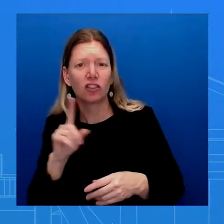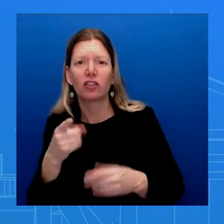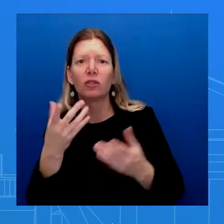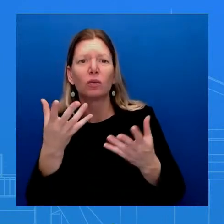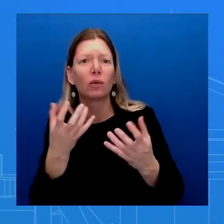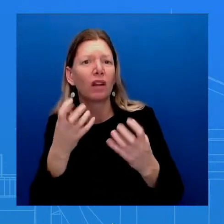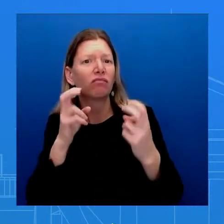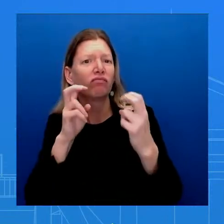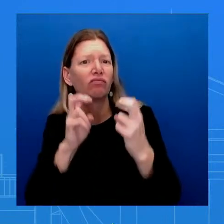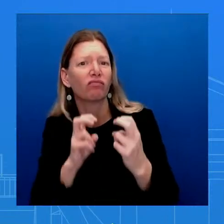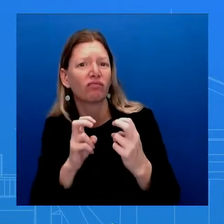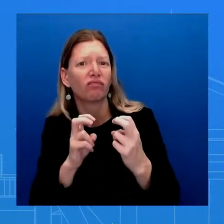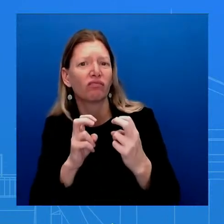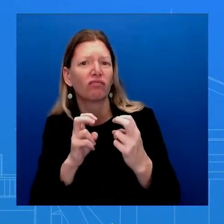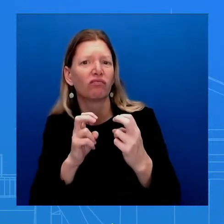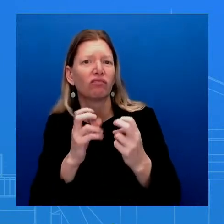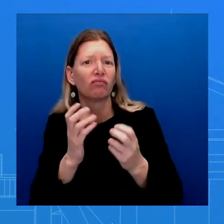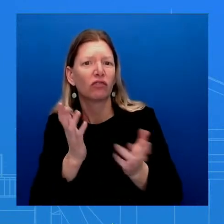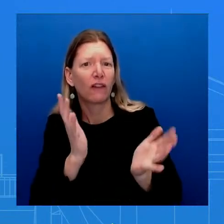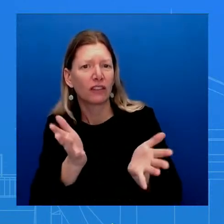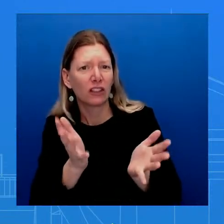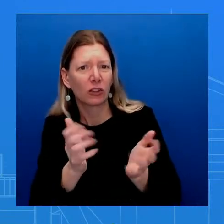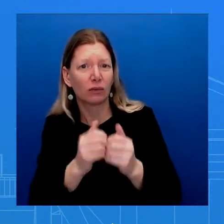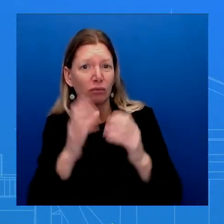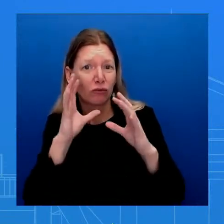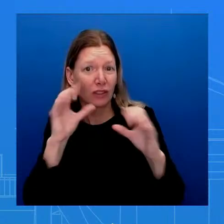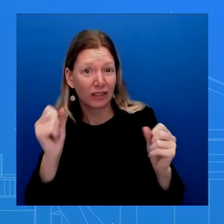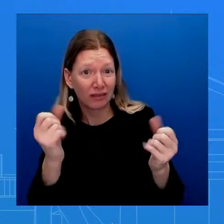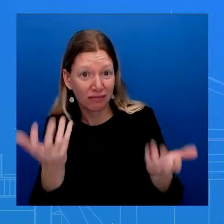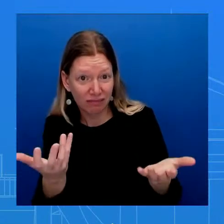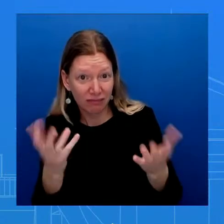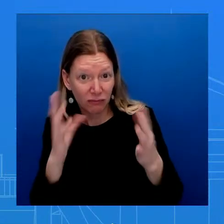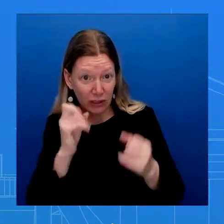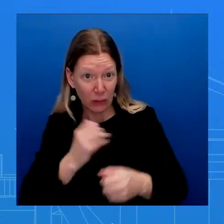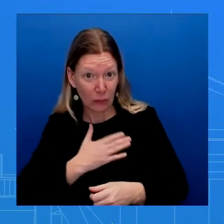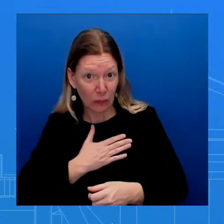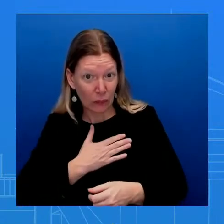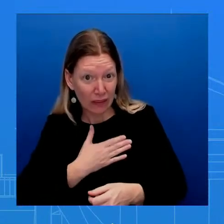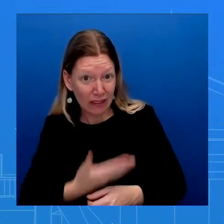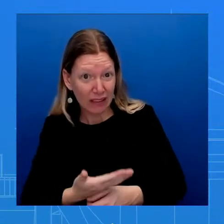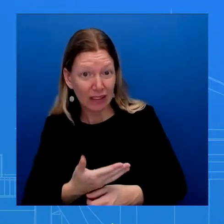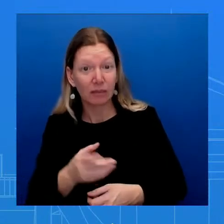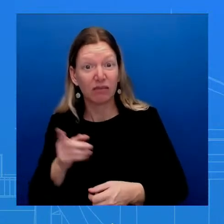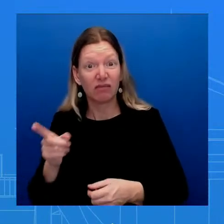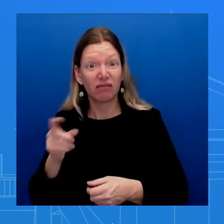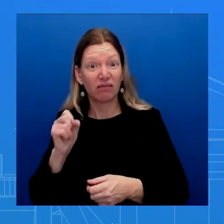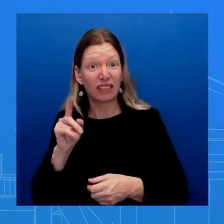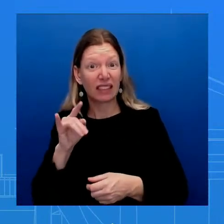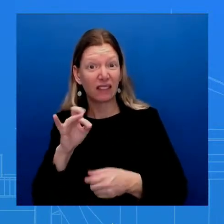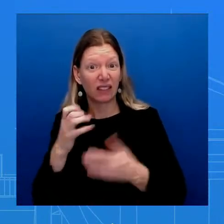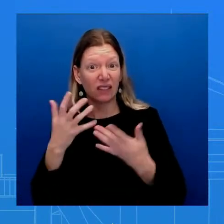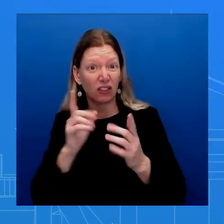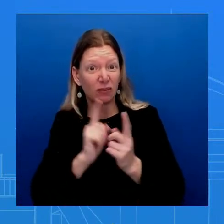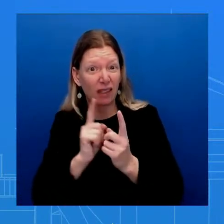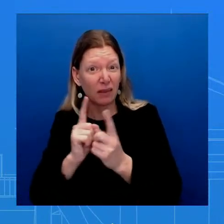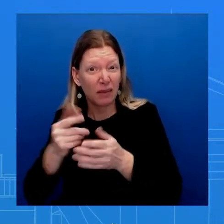as he has met with other presidents on major issues of rights -- humanitarian rights, as well as civil rights?